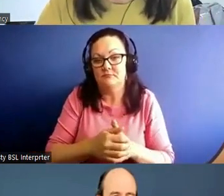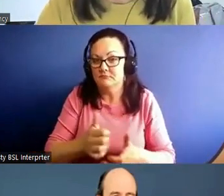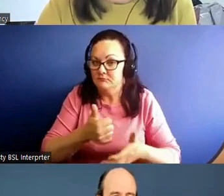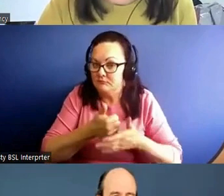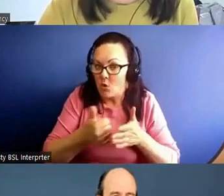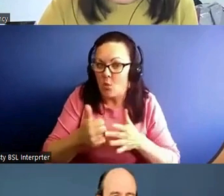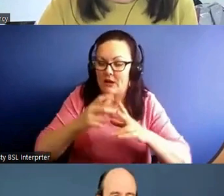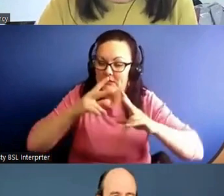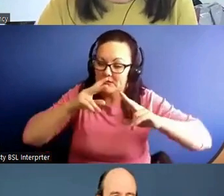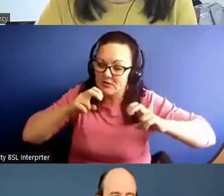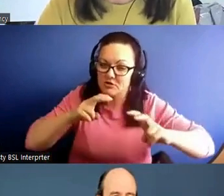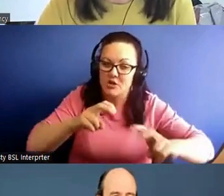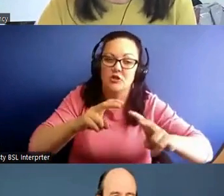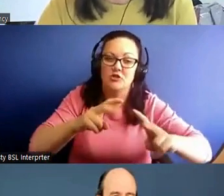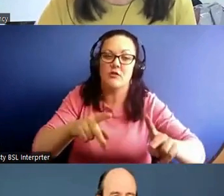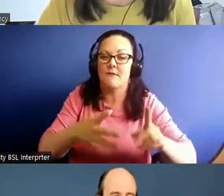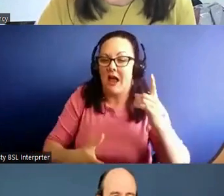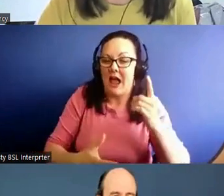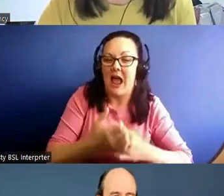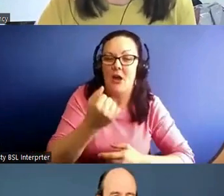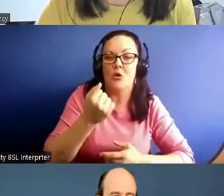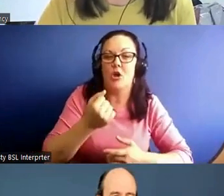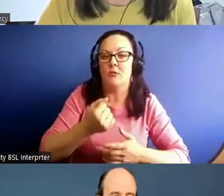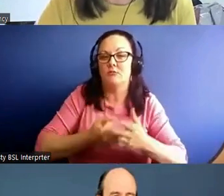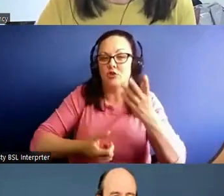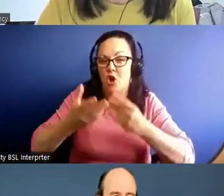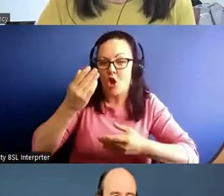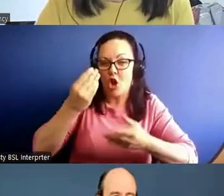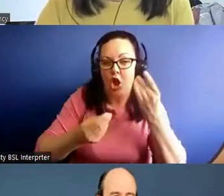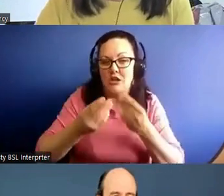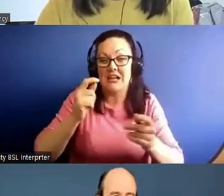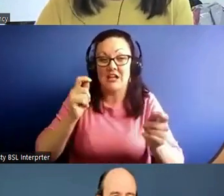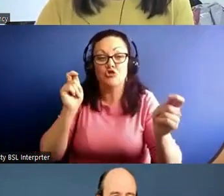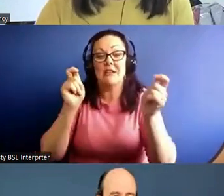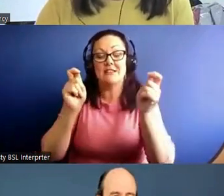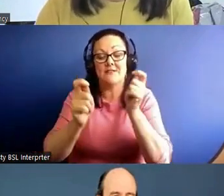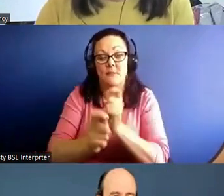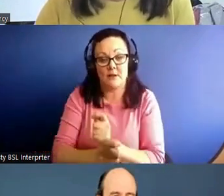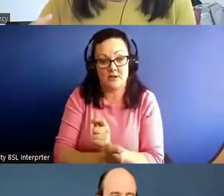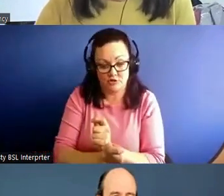ownership, learning and transformation. For us that